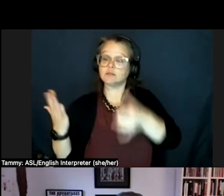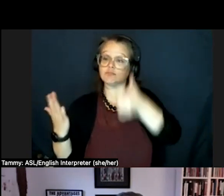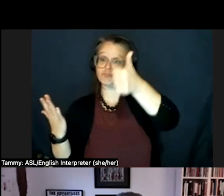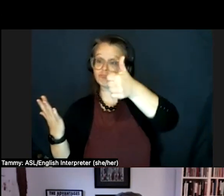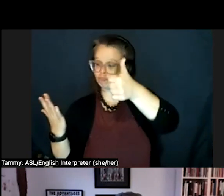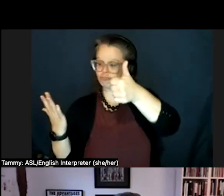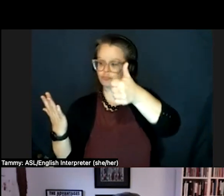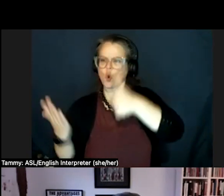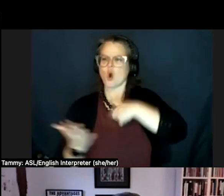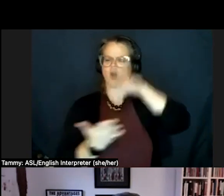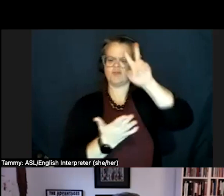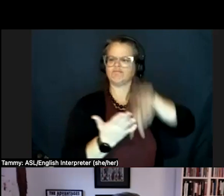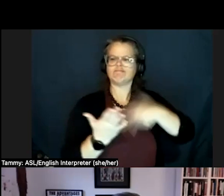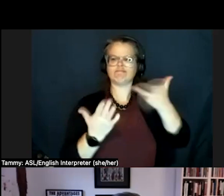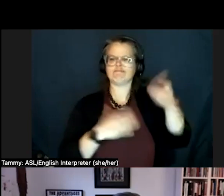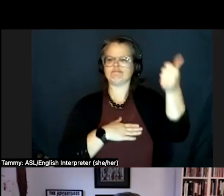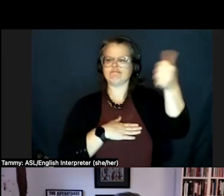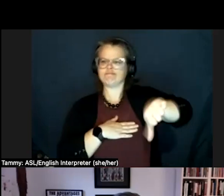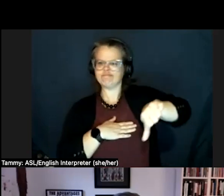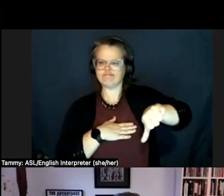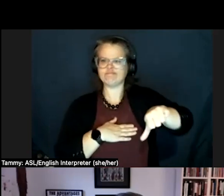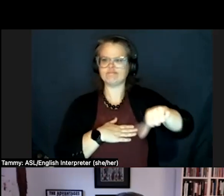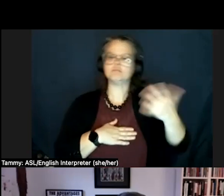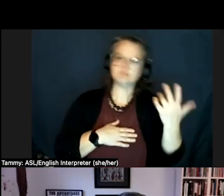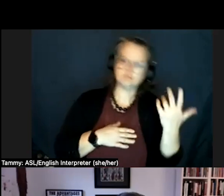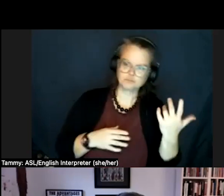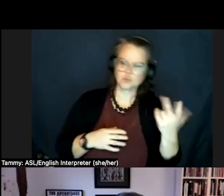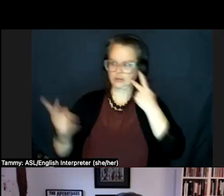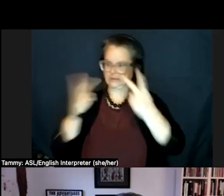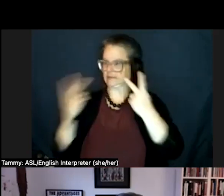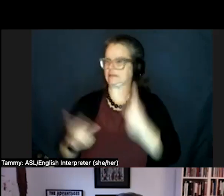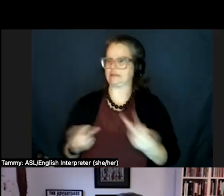helps us hone our discussions of the book, cuts down on a whole bunch of email, saves us having